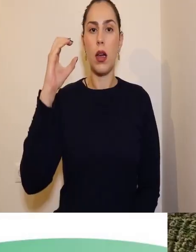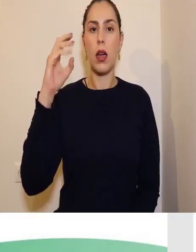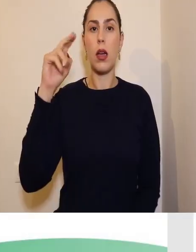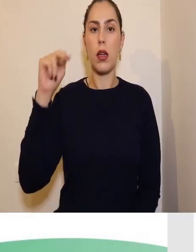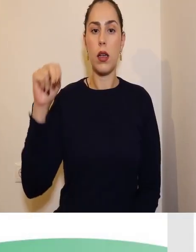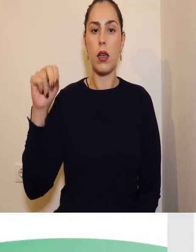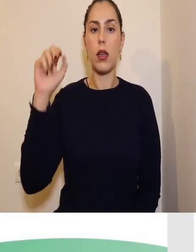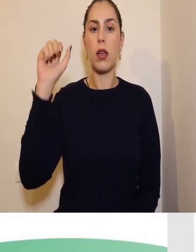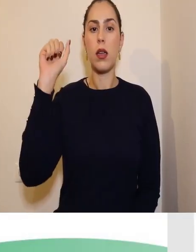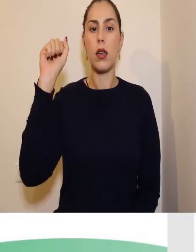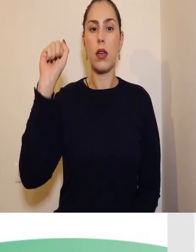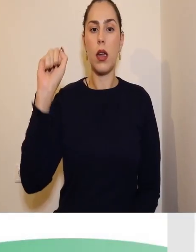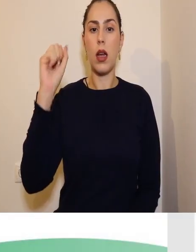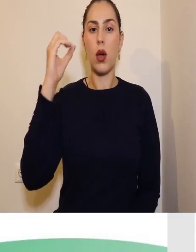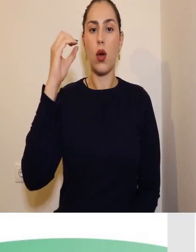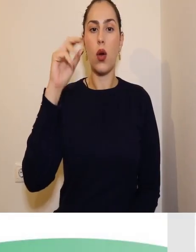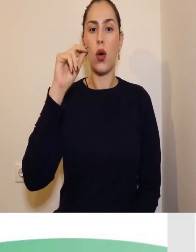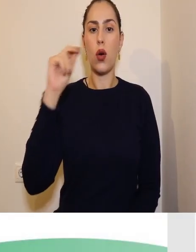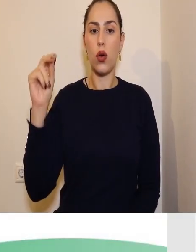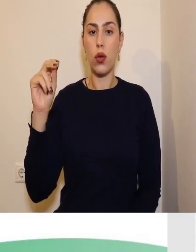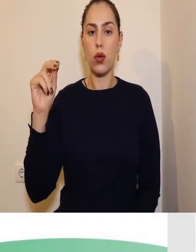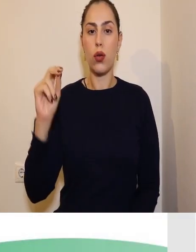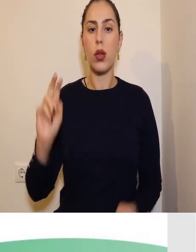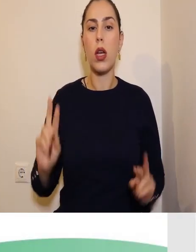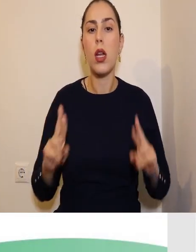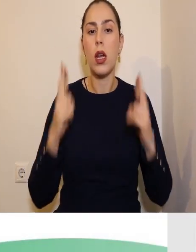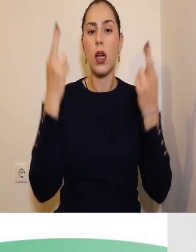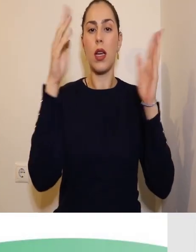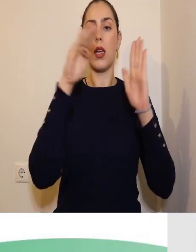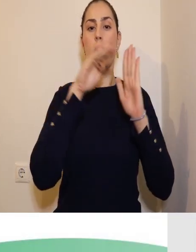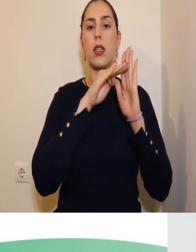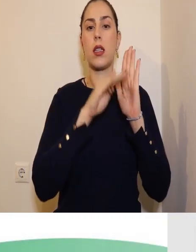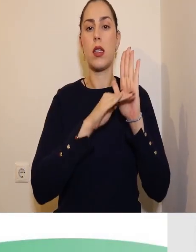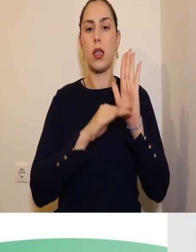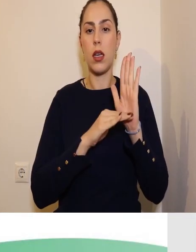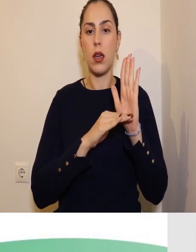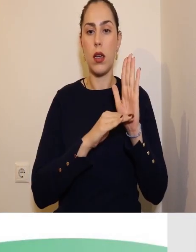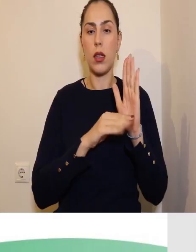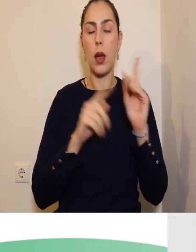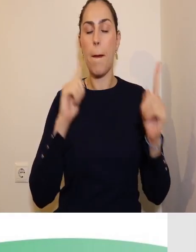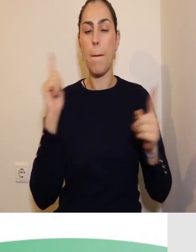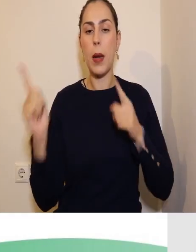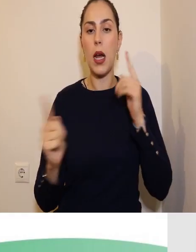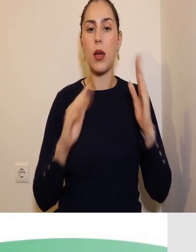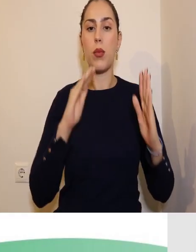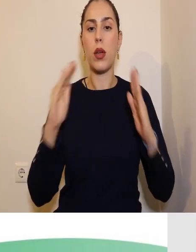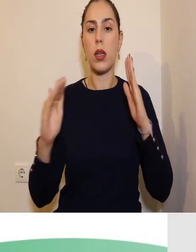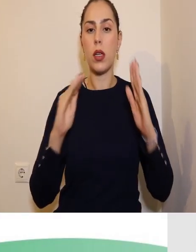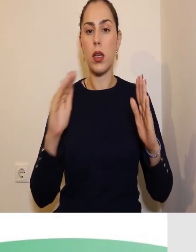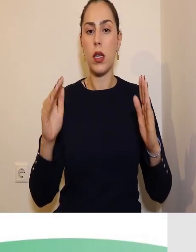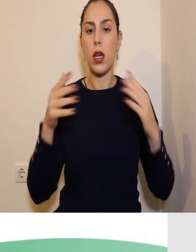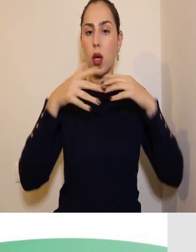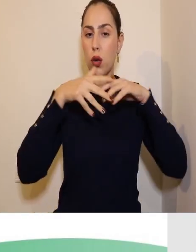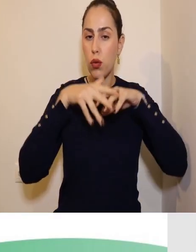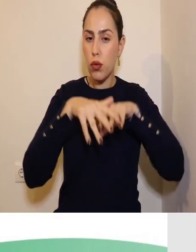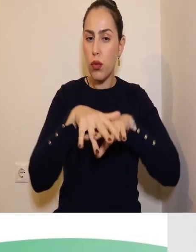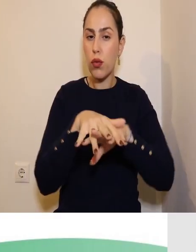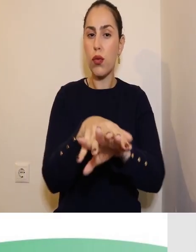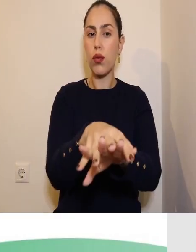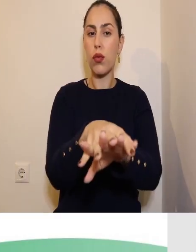What green practices or initiatives does the organization / company implement (e.g. recycling, renewable energy sources, sustainable products)?